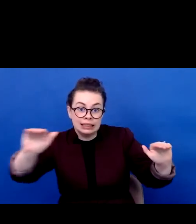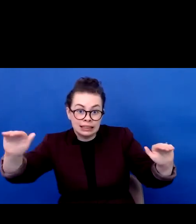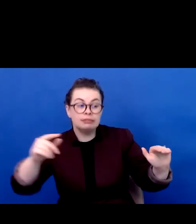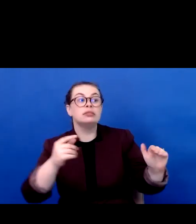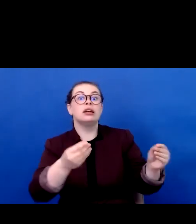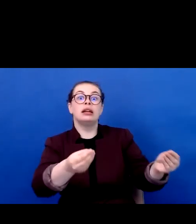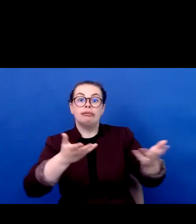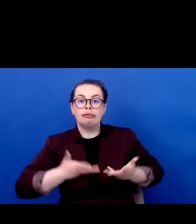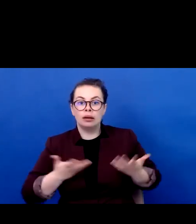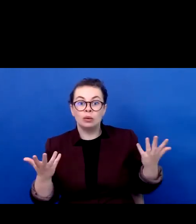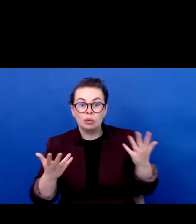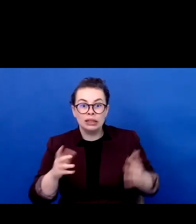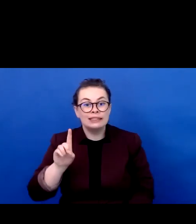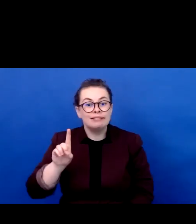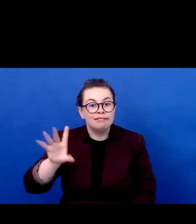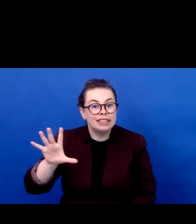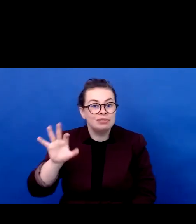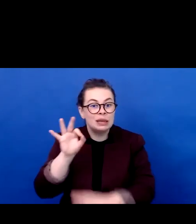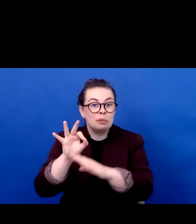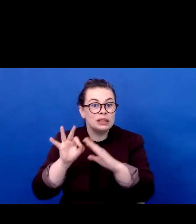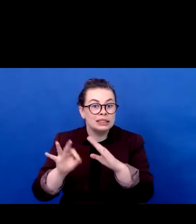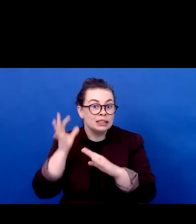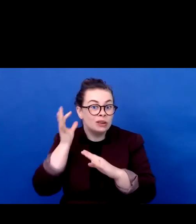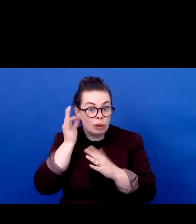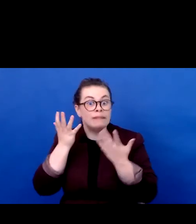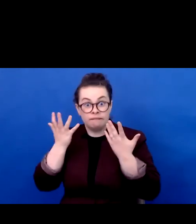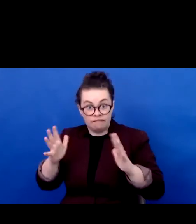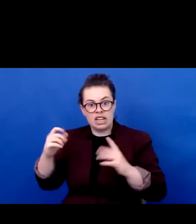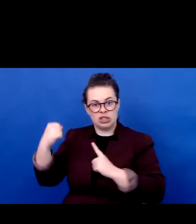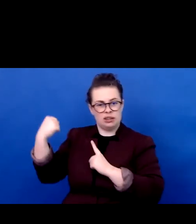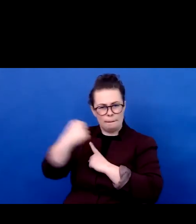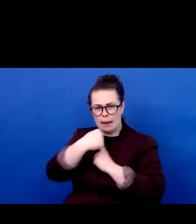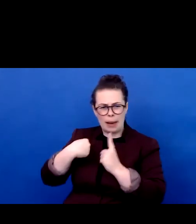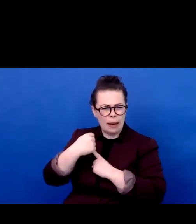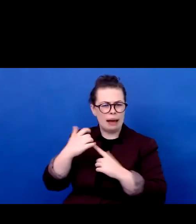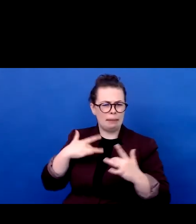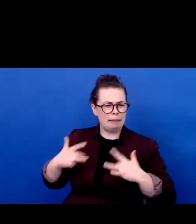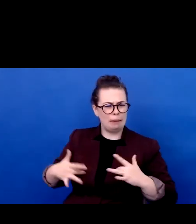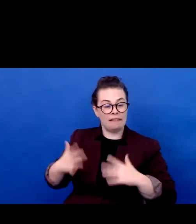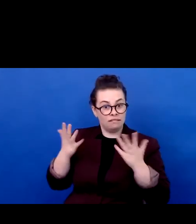reported their cases this is really uh high some concern about access to justice